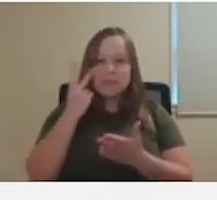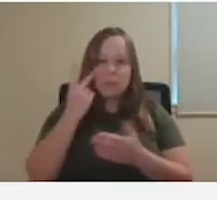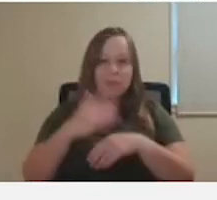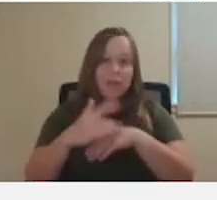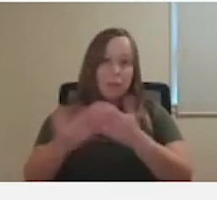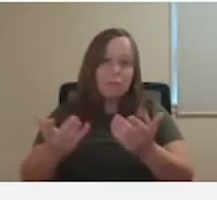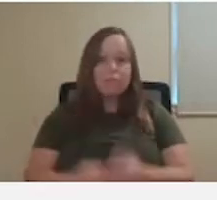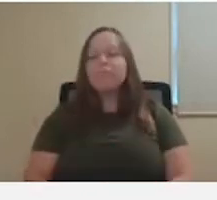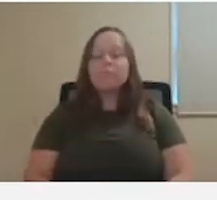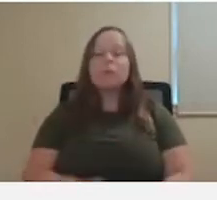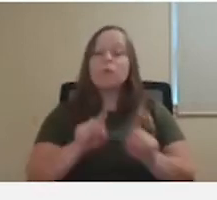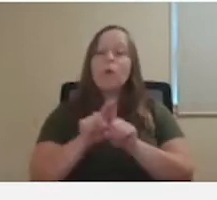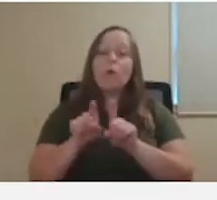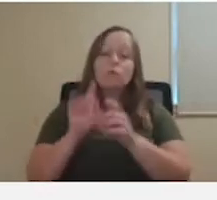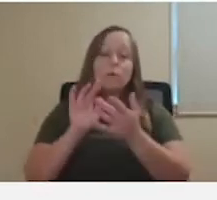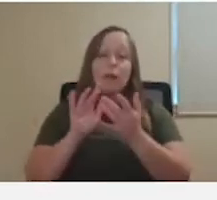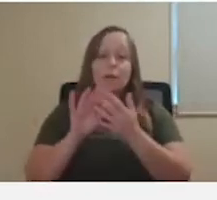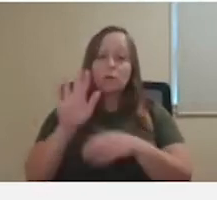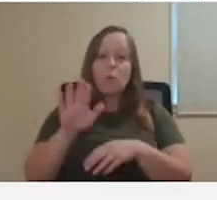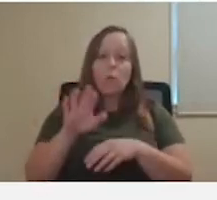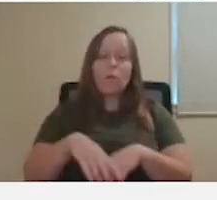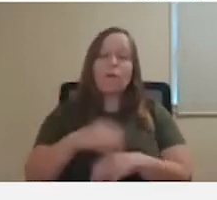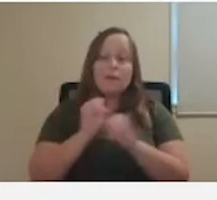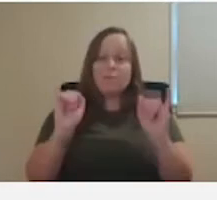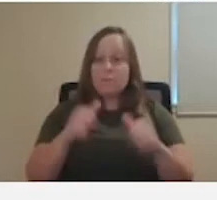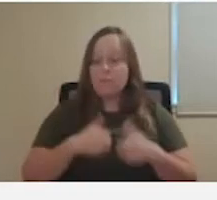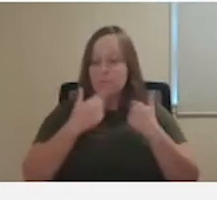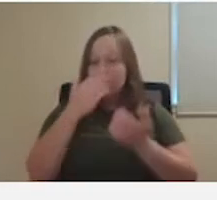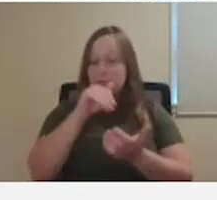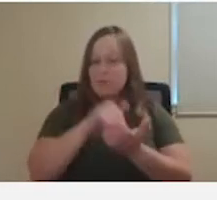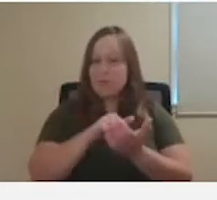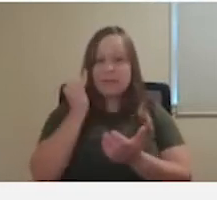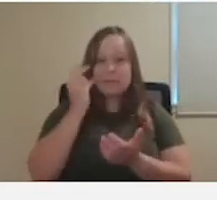You can also contact your independent living center and see if they know of any resources.